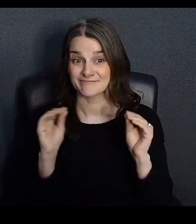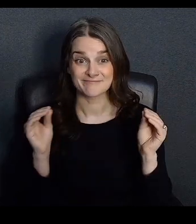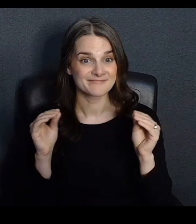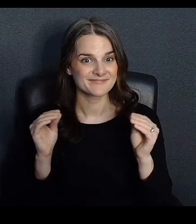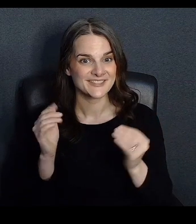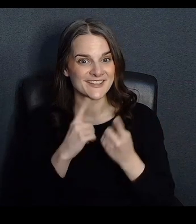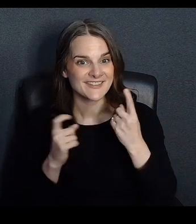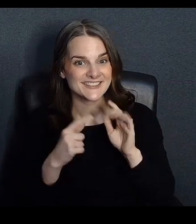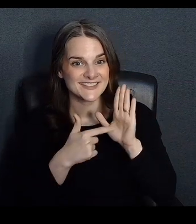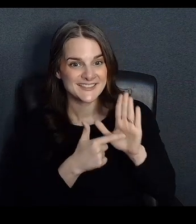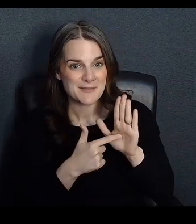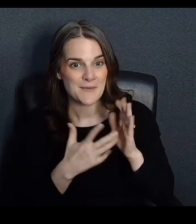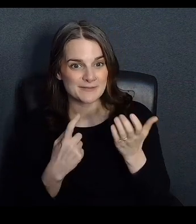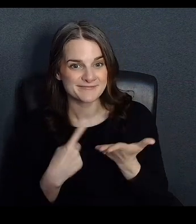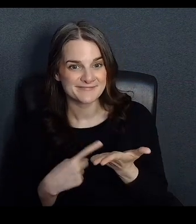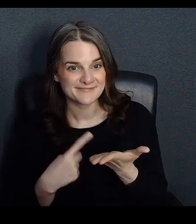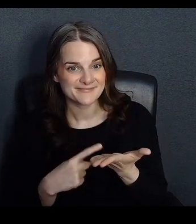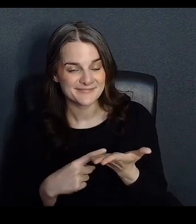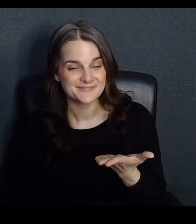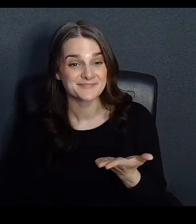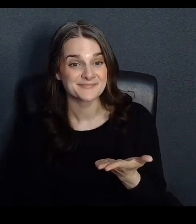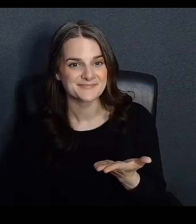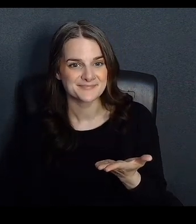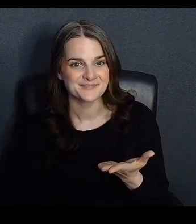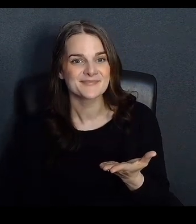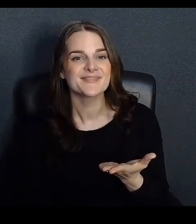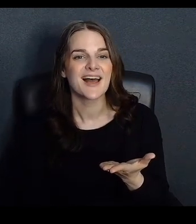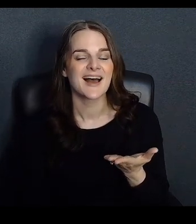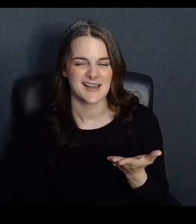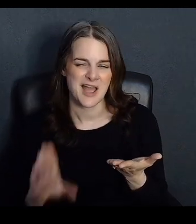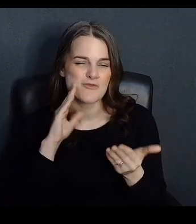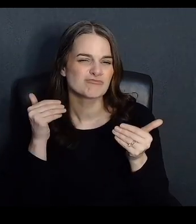All right. Well, if no one has other questions or examples they wanted to talk about, I will give you